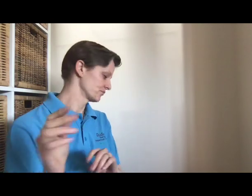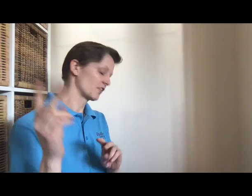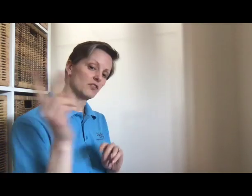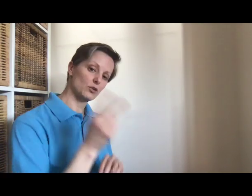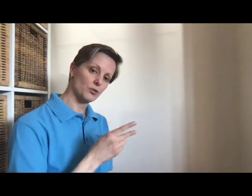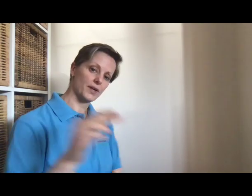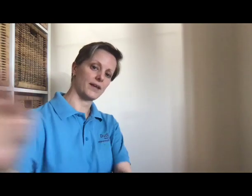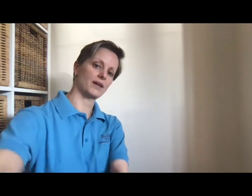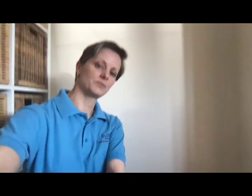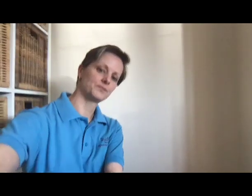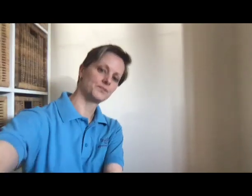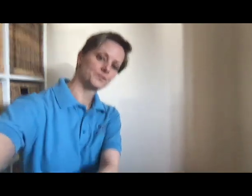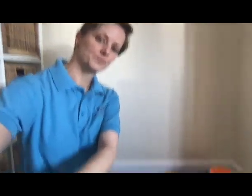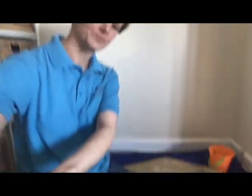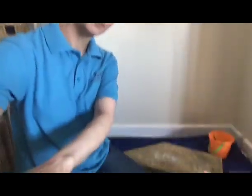If you look here...